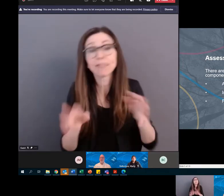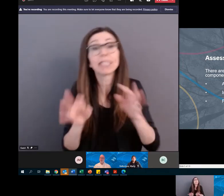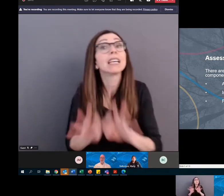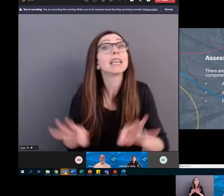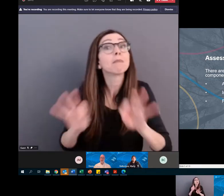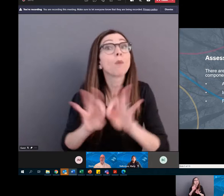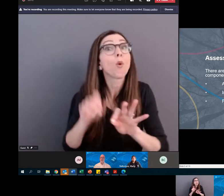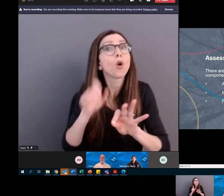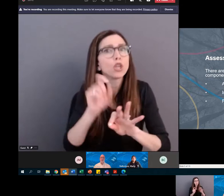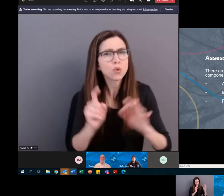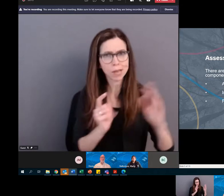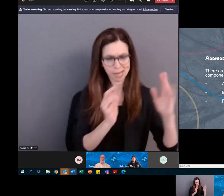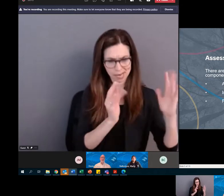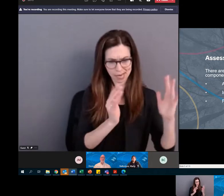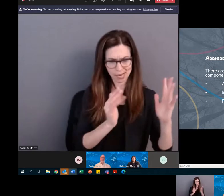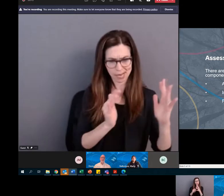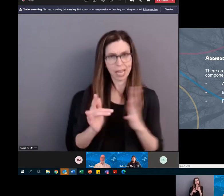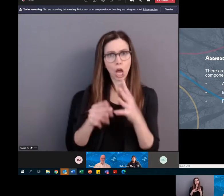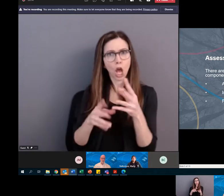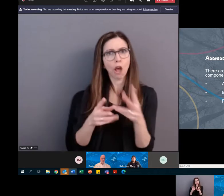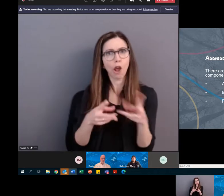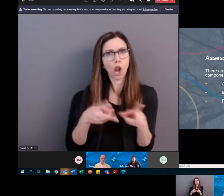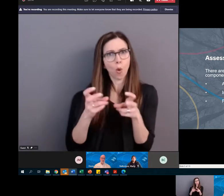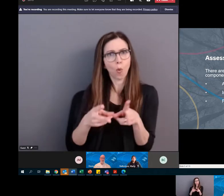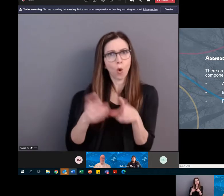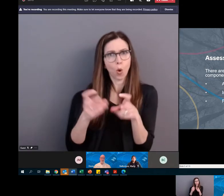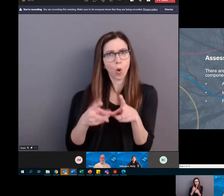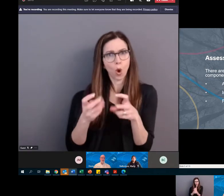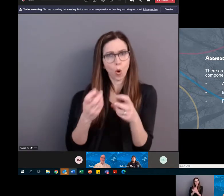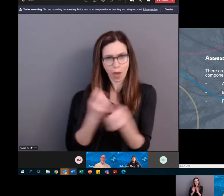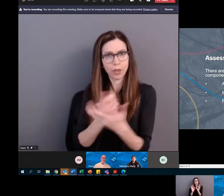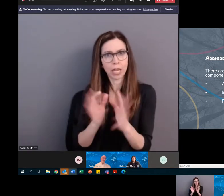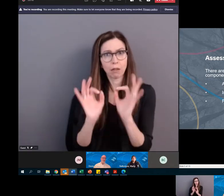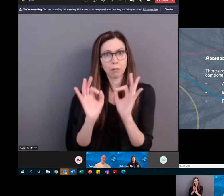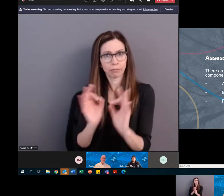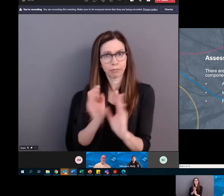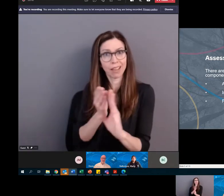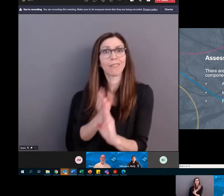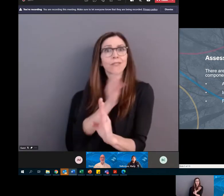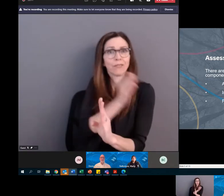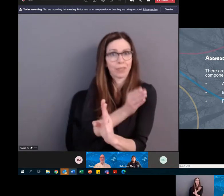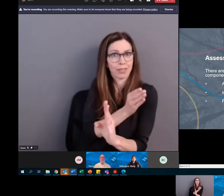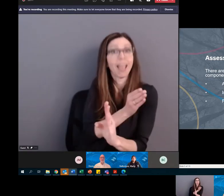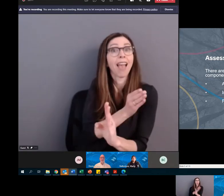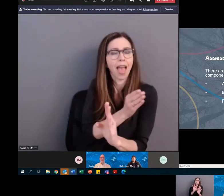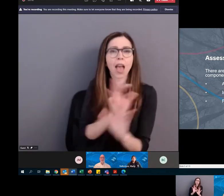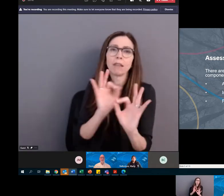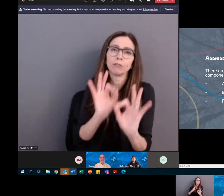just to make sure that there are no last minute technical issues. So, that was the first artistic merit